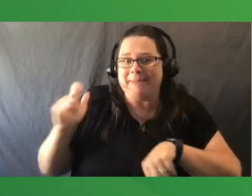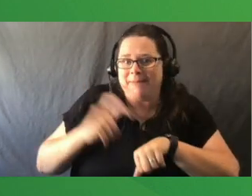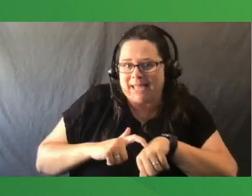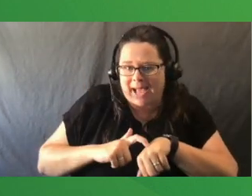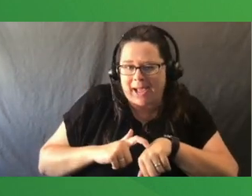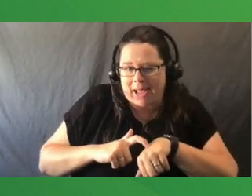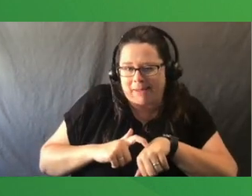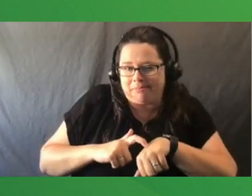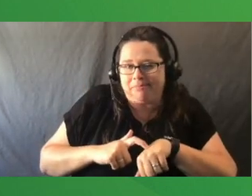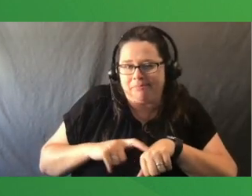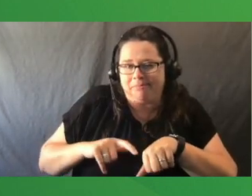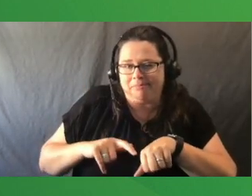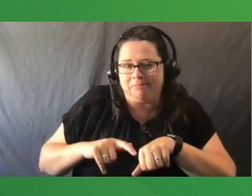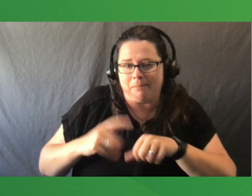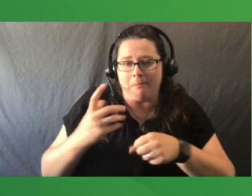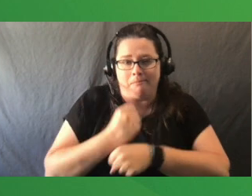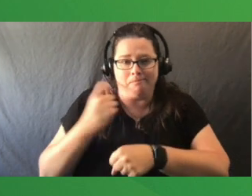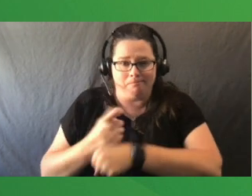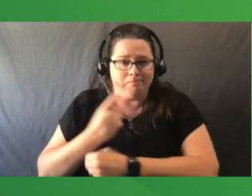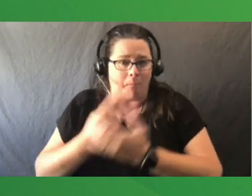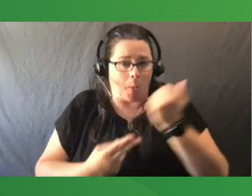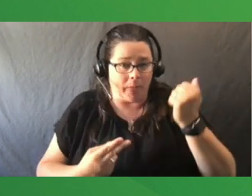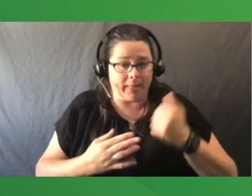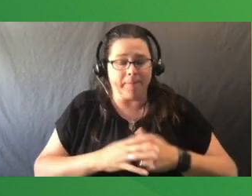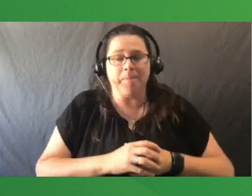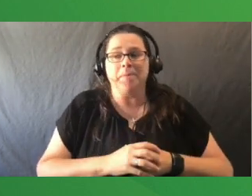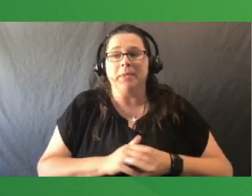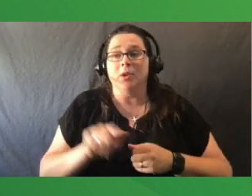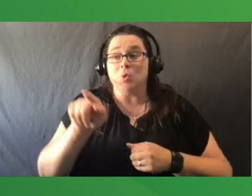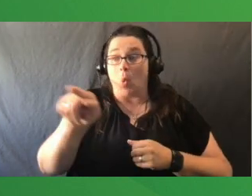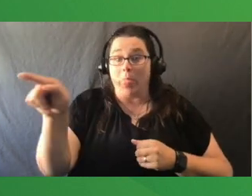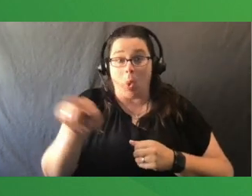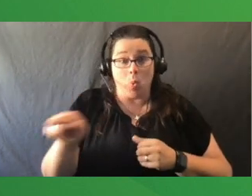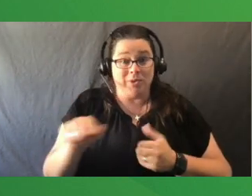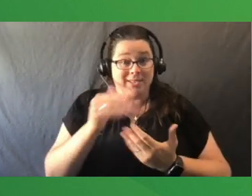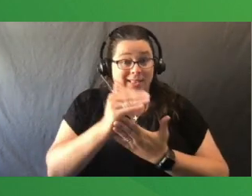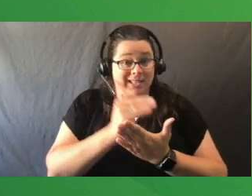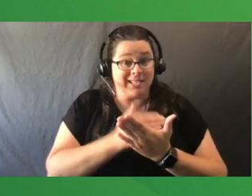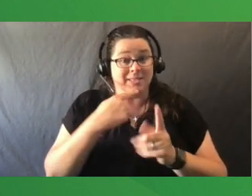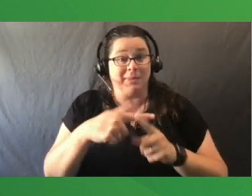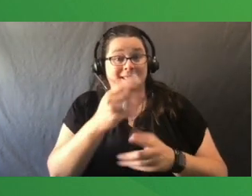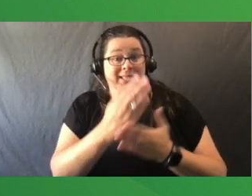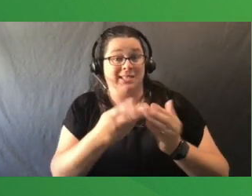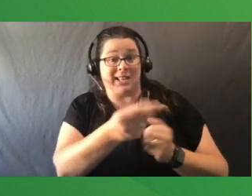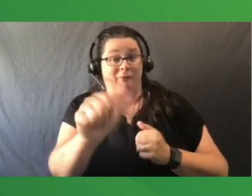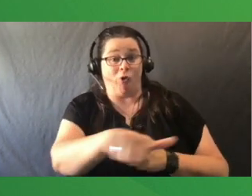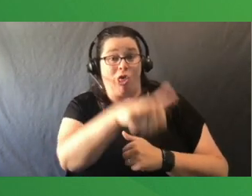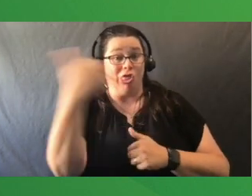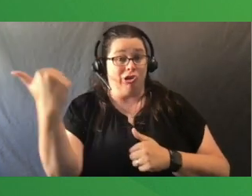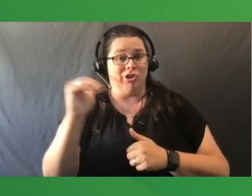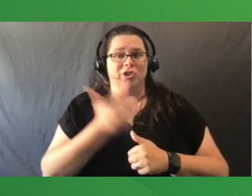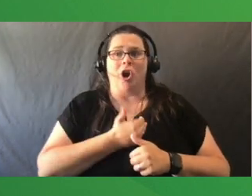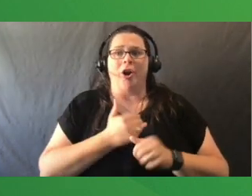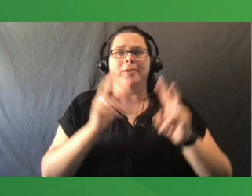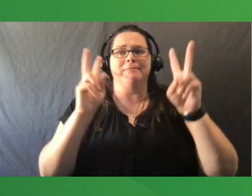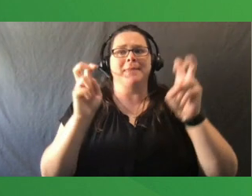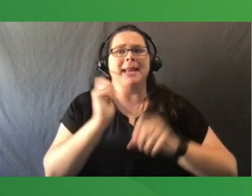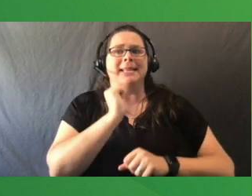So these lessons, as well as several others in our daily do library, are great opportunities